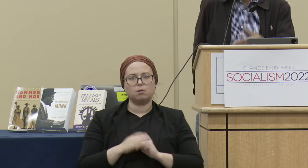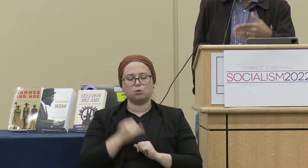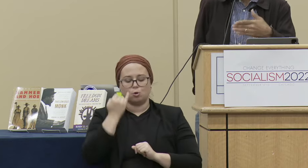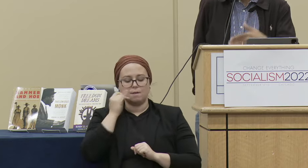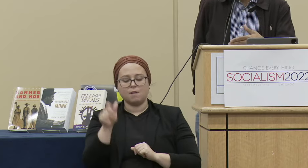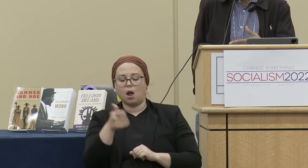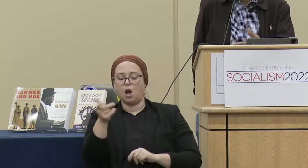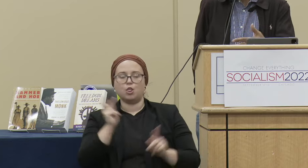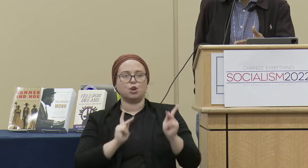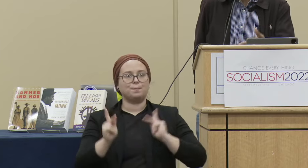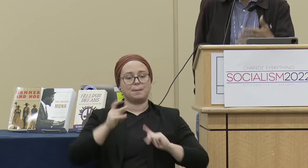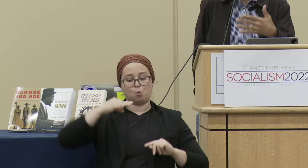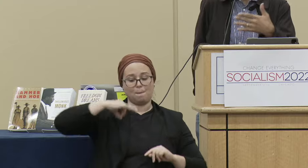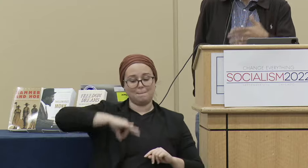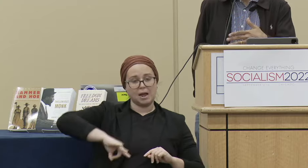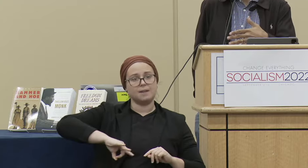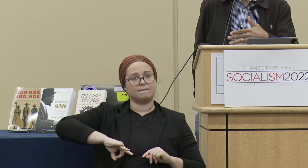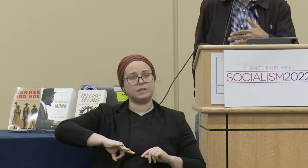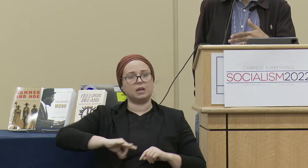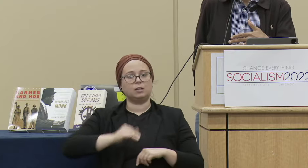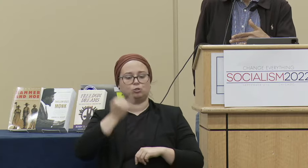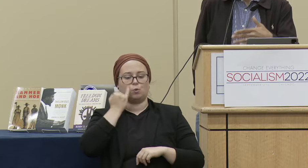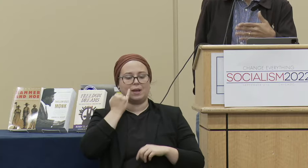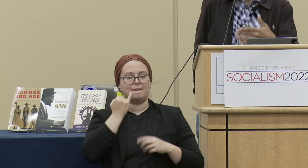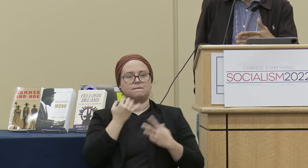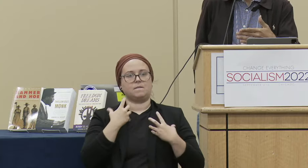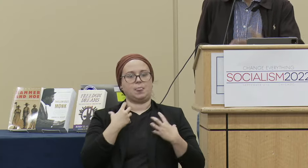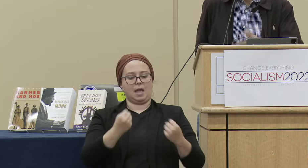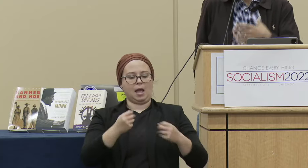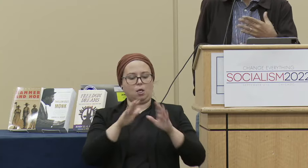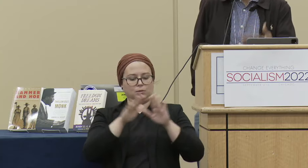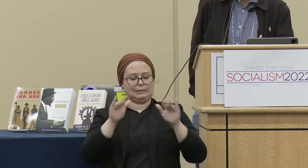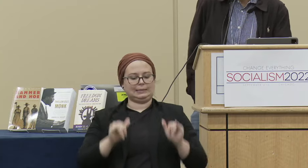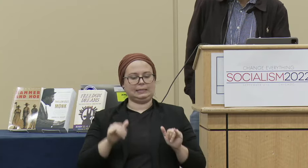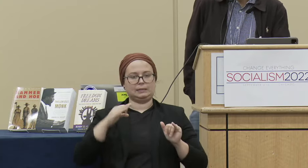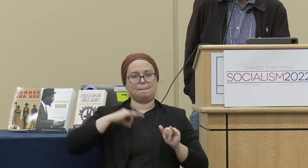whole lot of poor Black and Brown people . So, if other